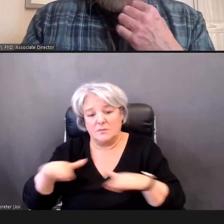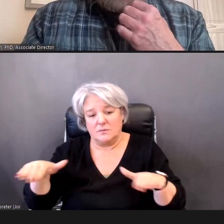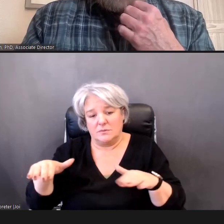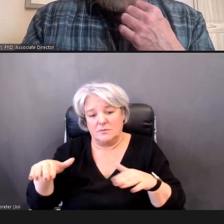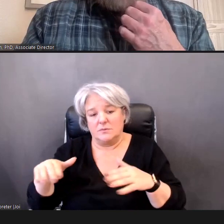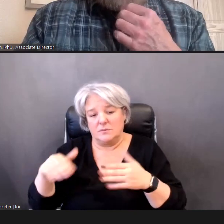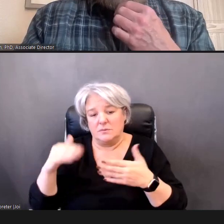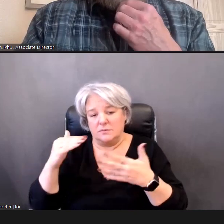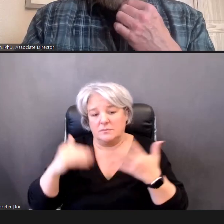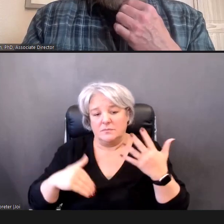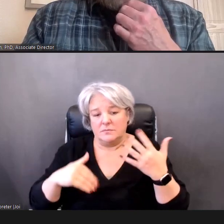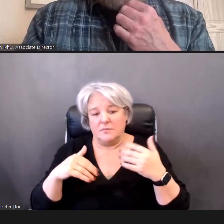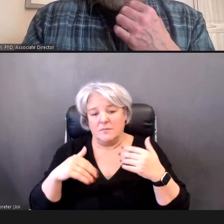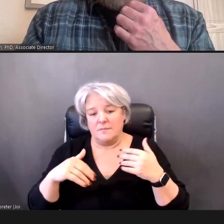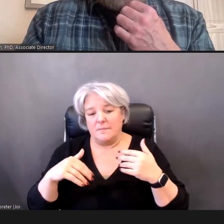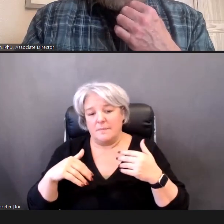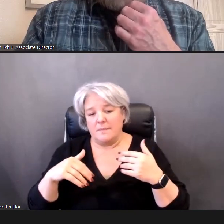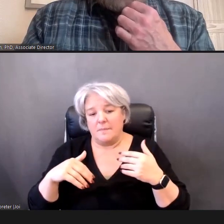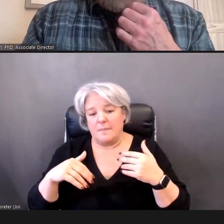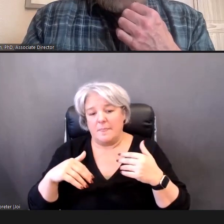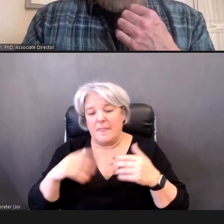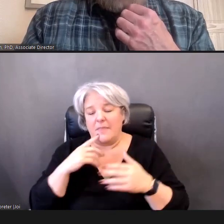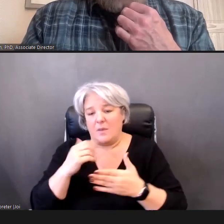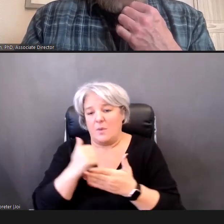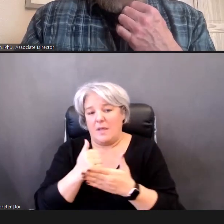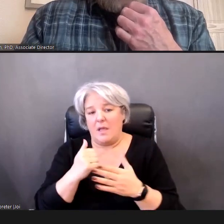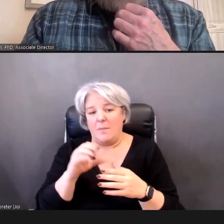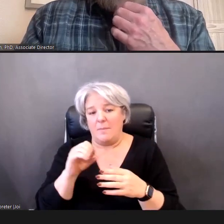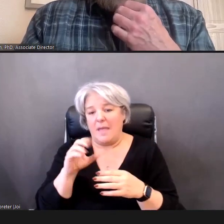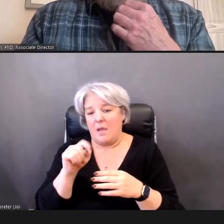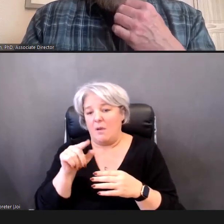figure out out and help you outline a